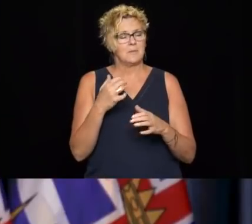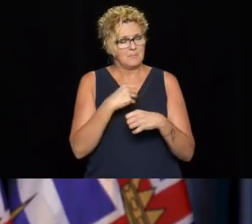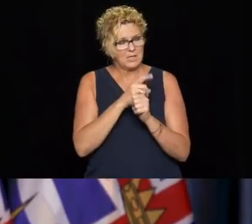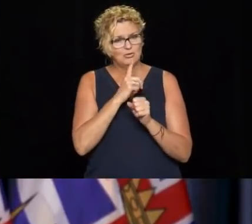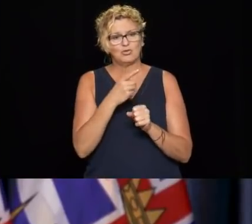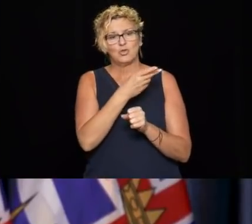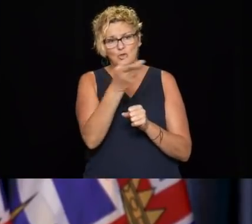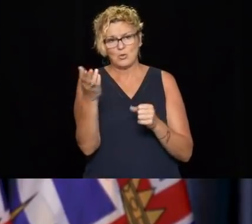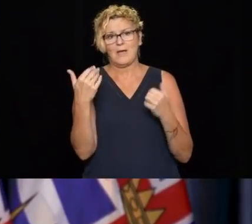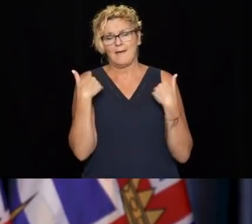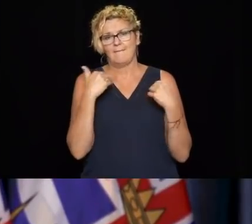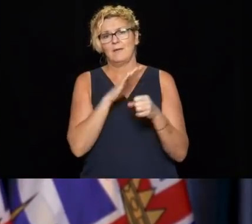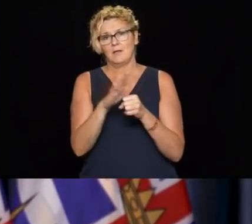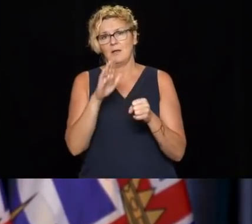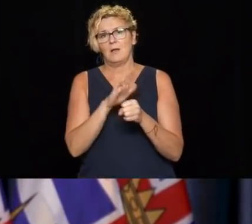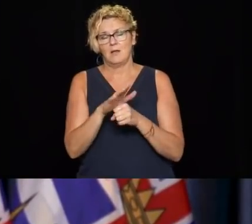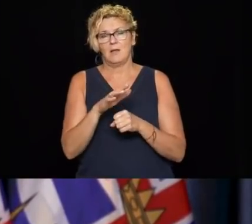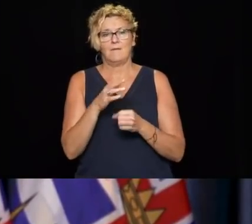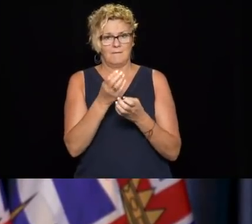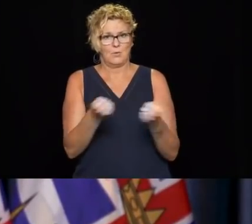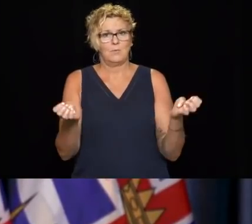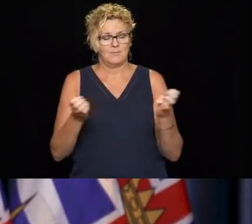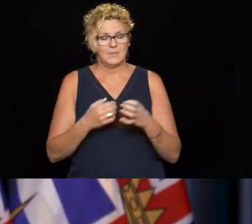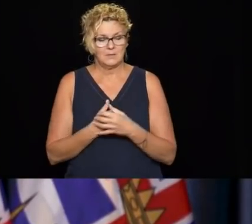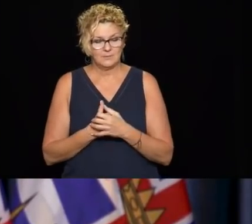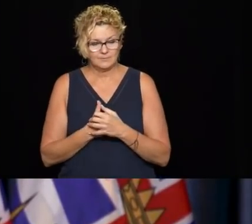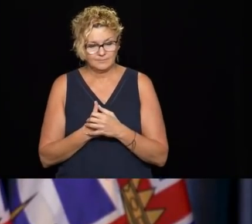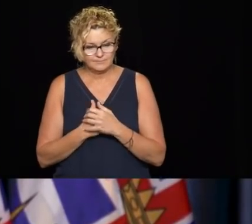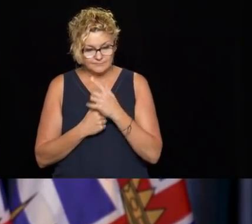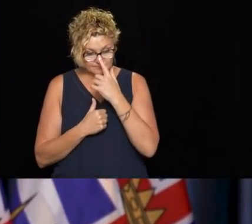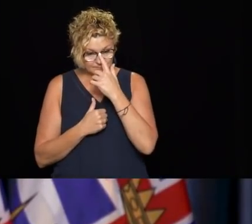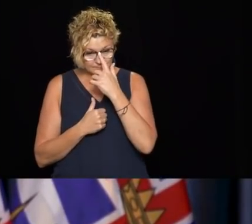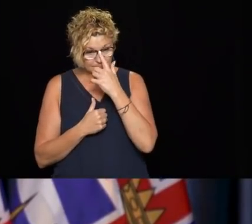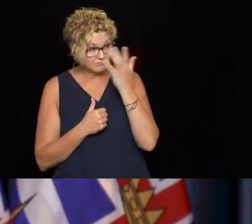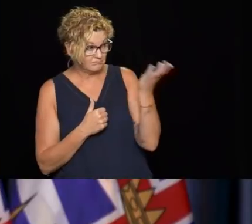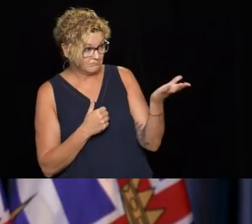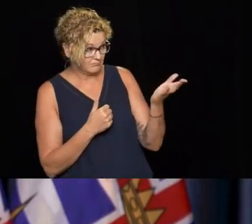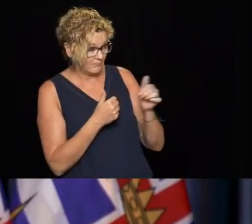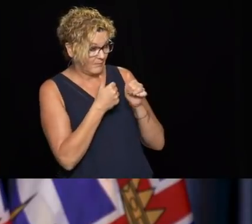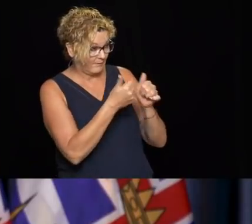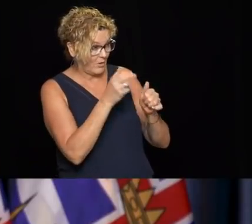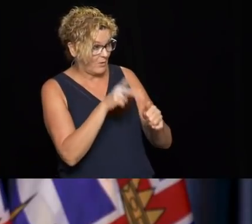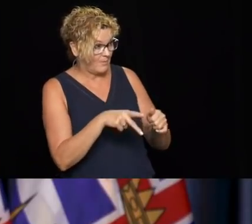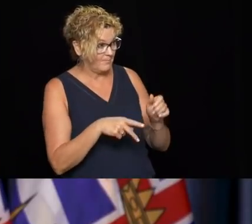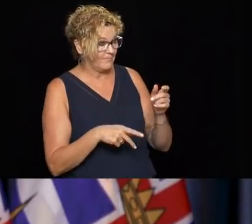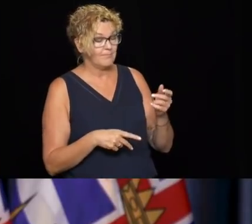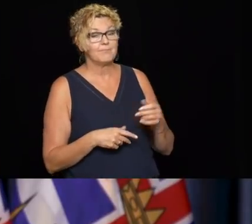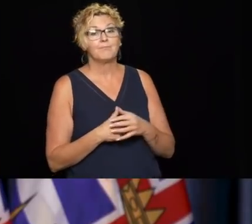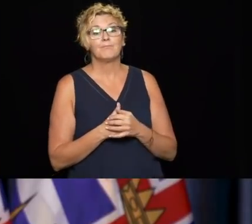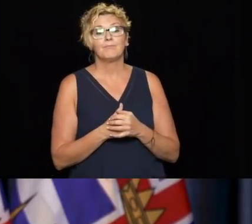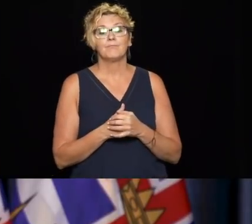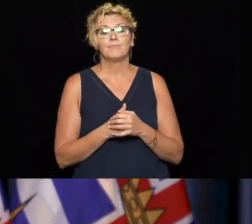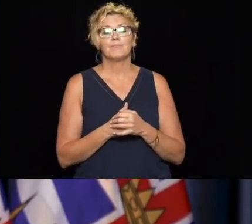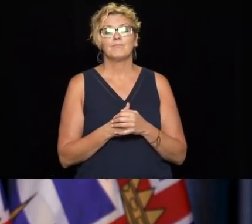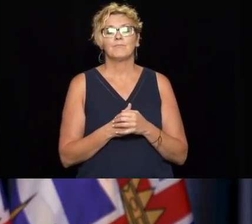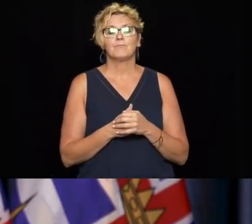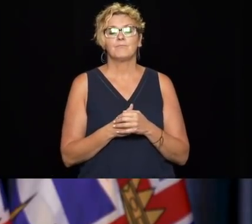British Columbia has led the way in terms of getting the PPE we need and ensuring the healthcare system and we are to continue to do